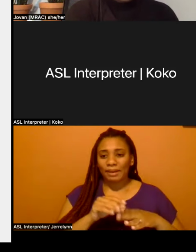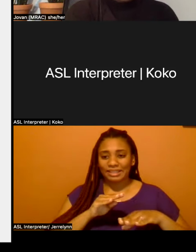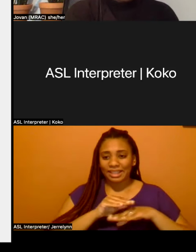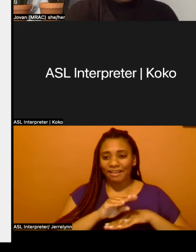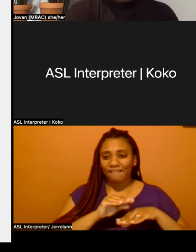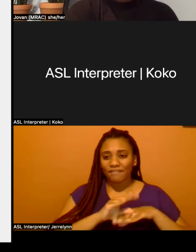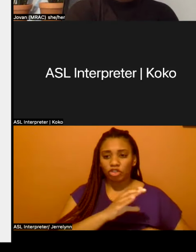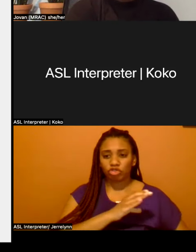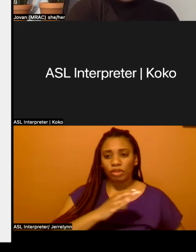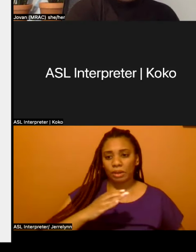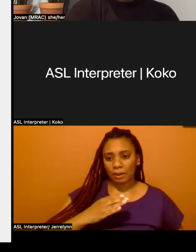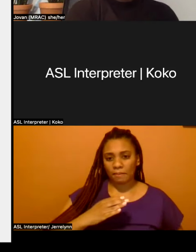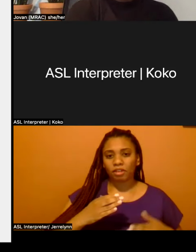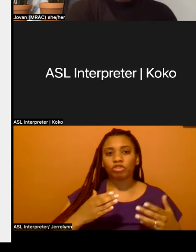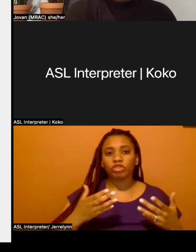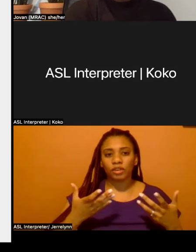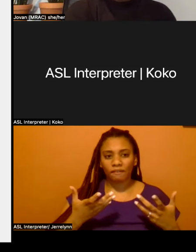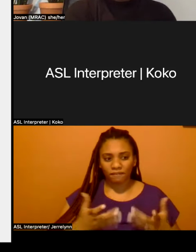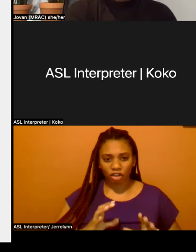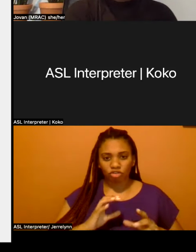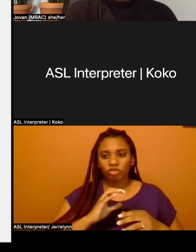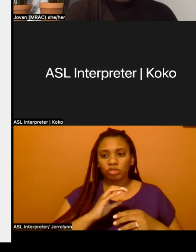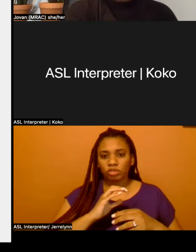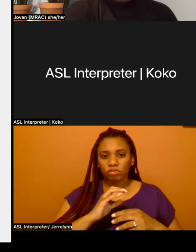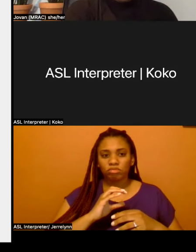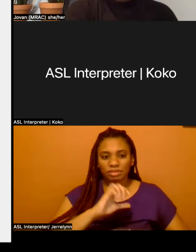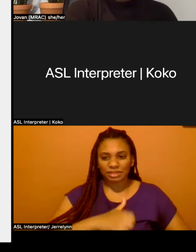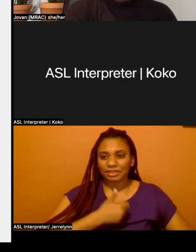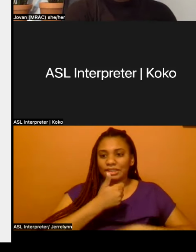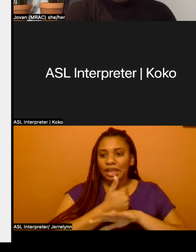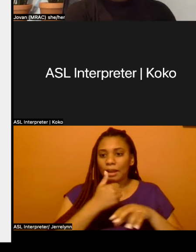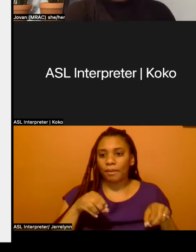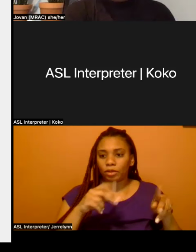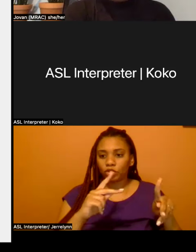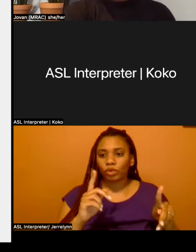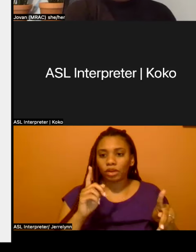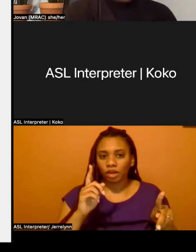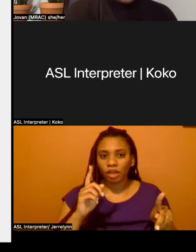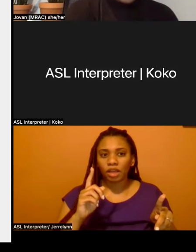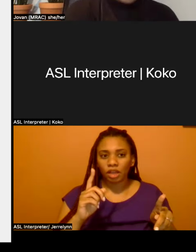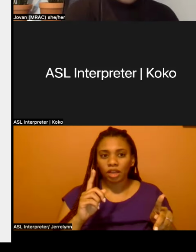to help create this opportunity held, that was 11 individuals.